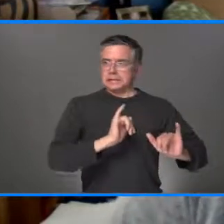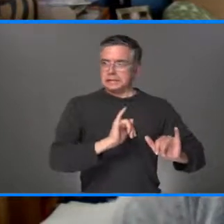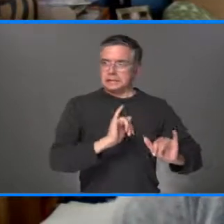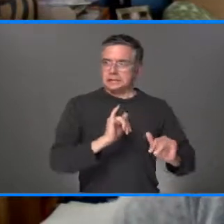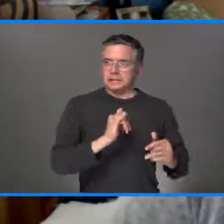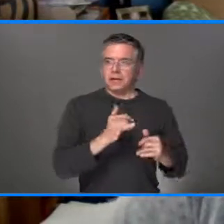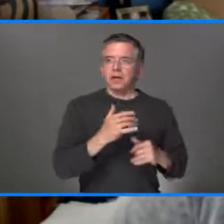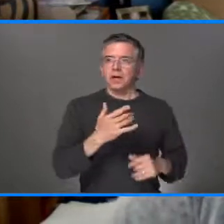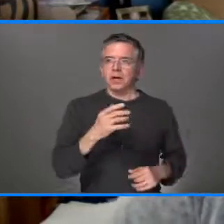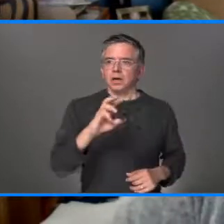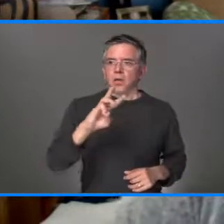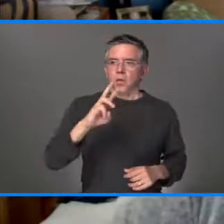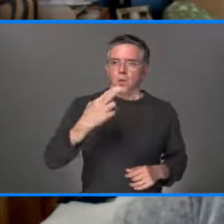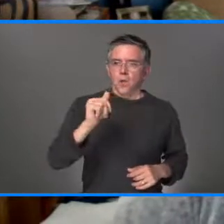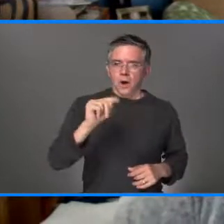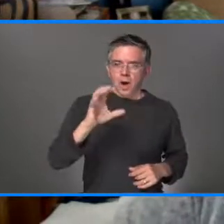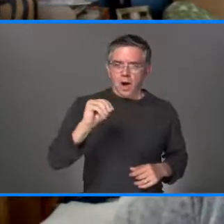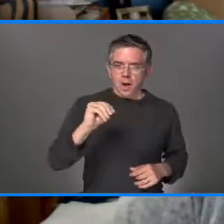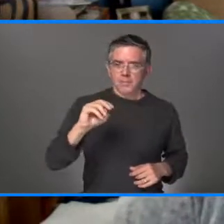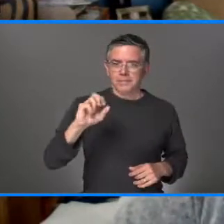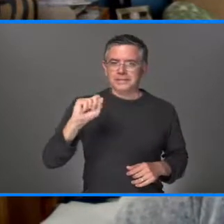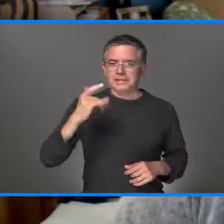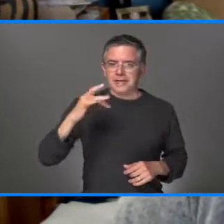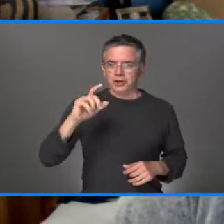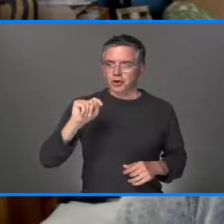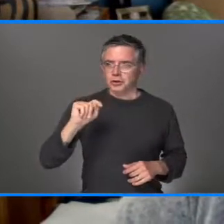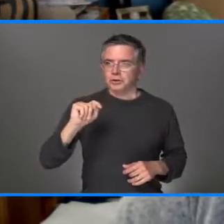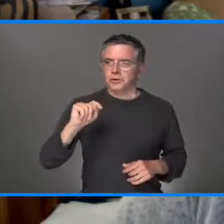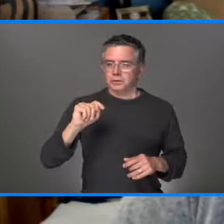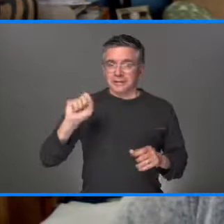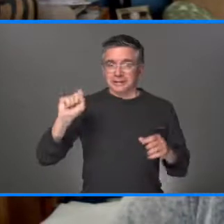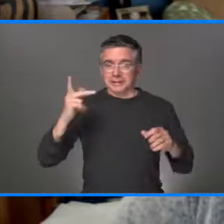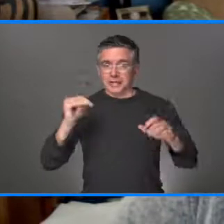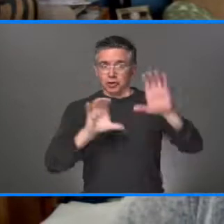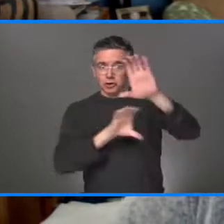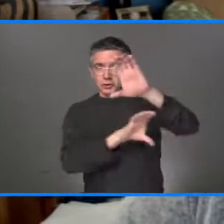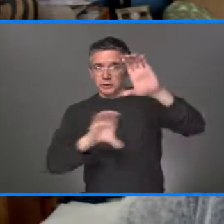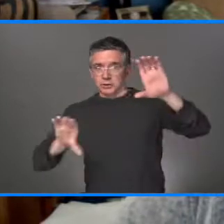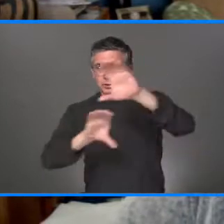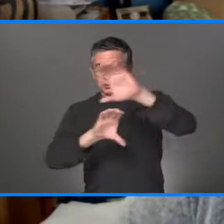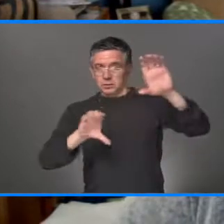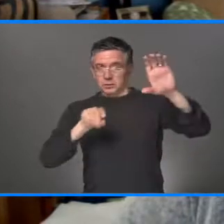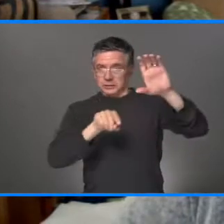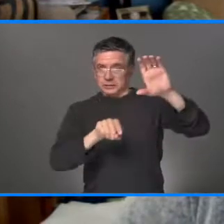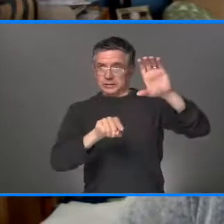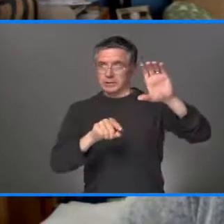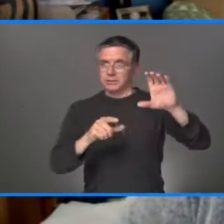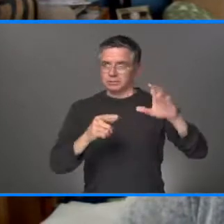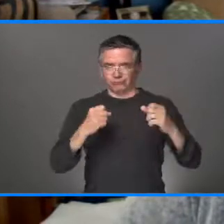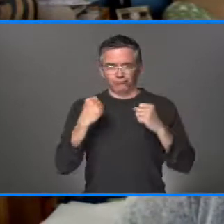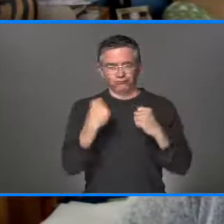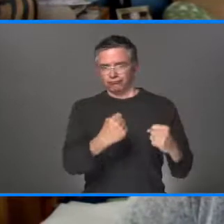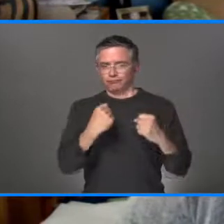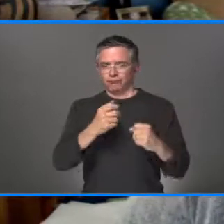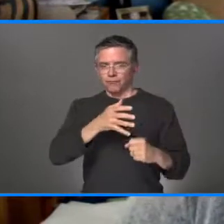are both heavy agricultural areas, there are just a richness and some amazing organizations